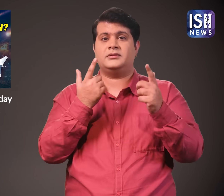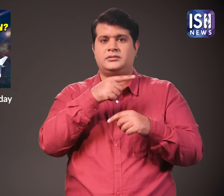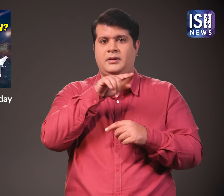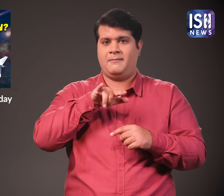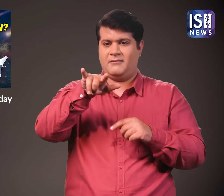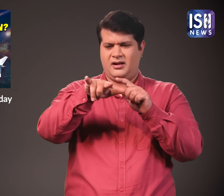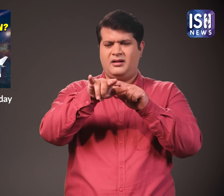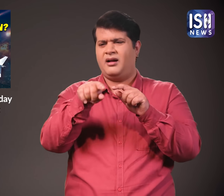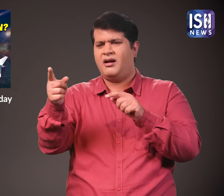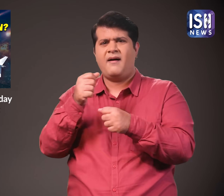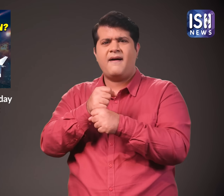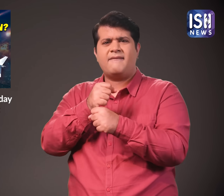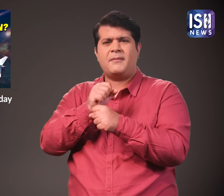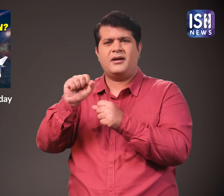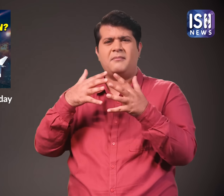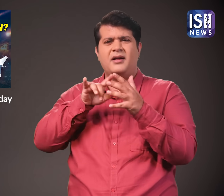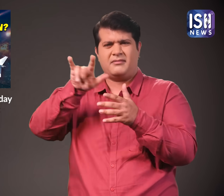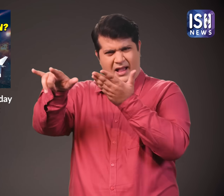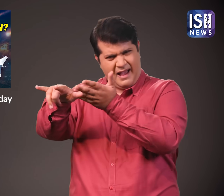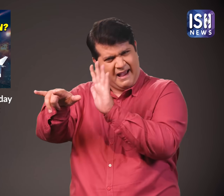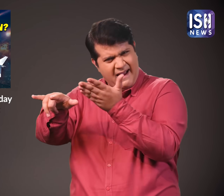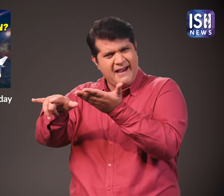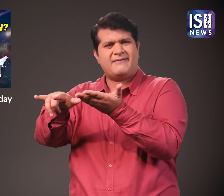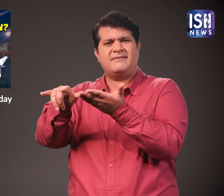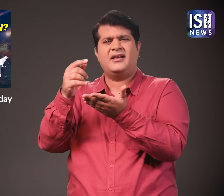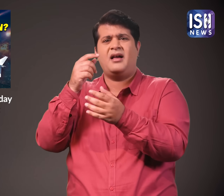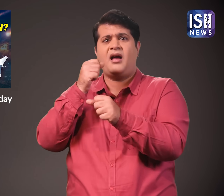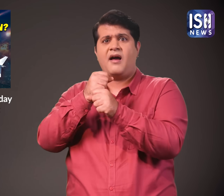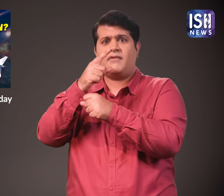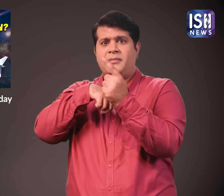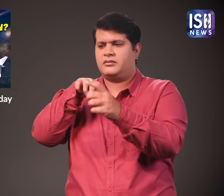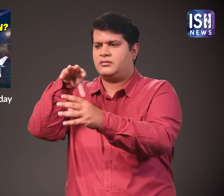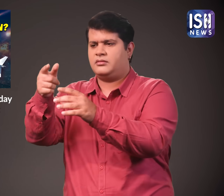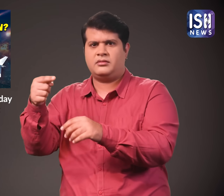The government had other official aircraft available,